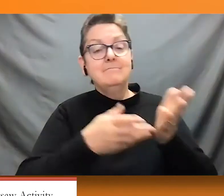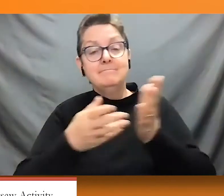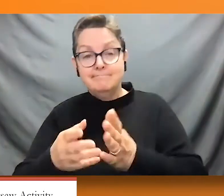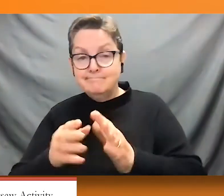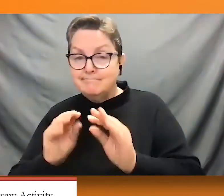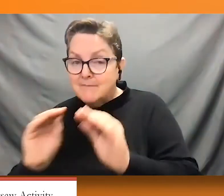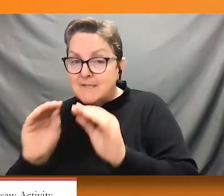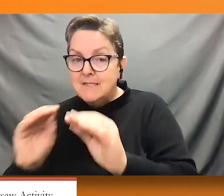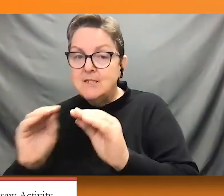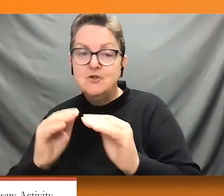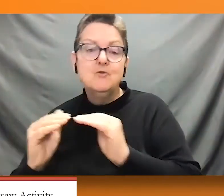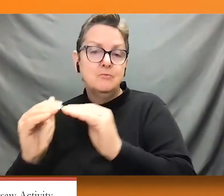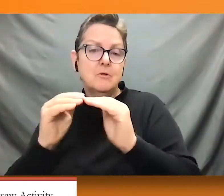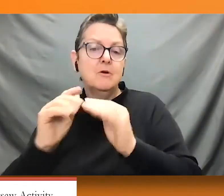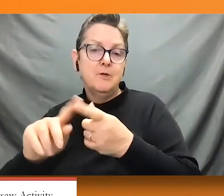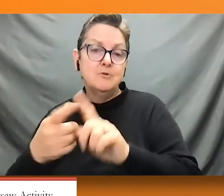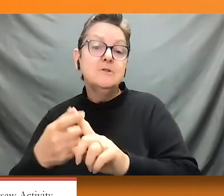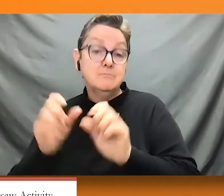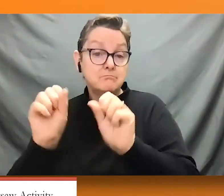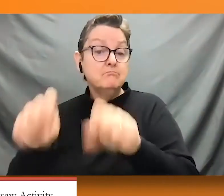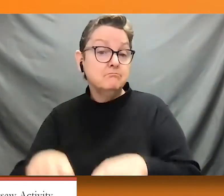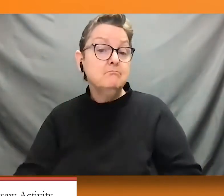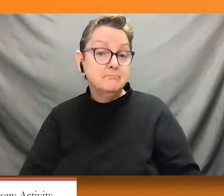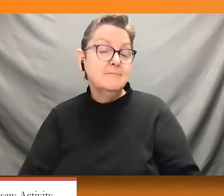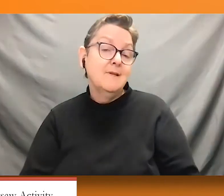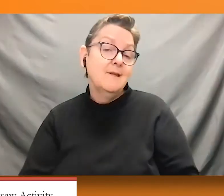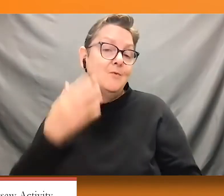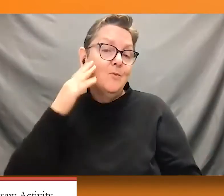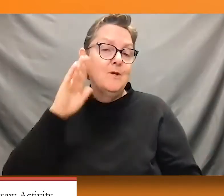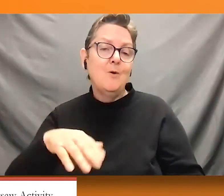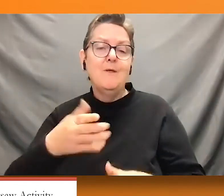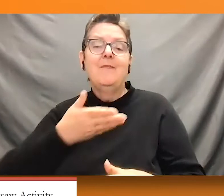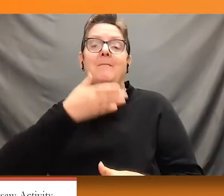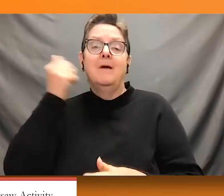then they can teach it to their peers.